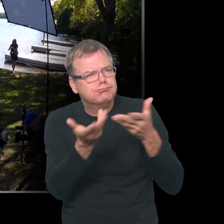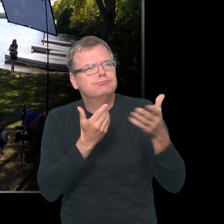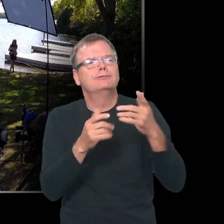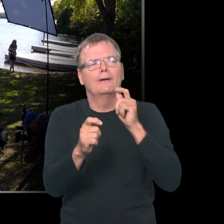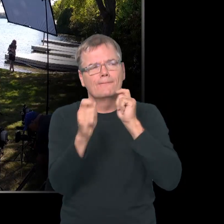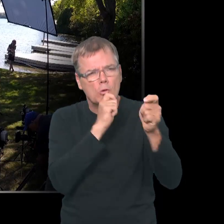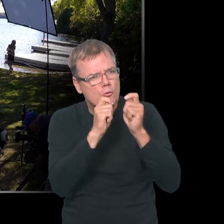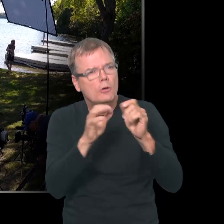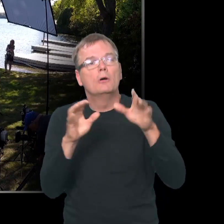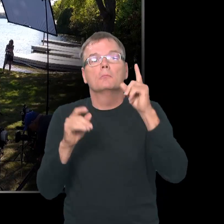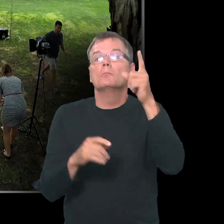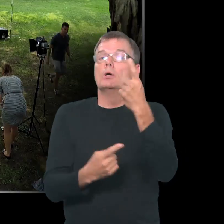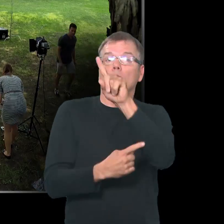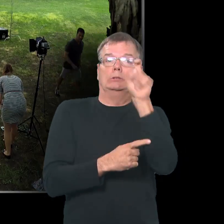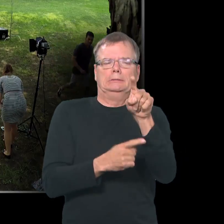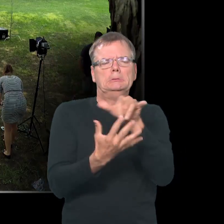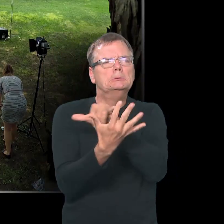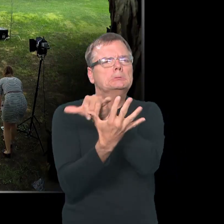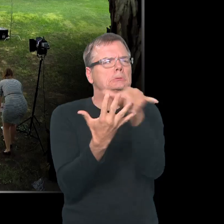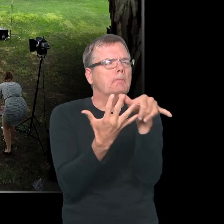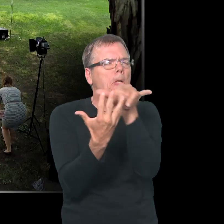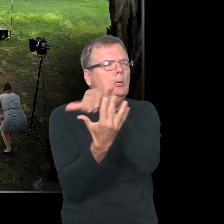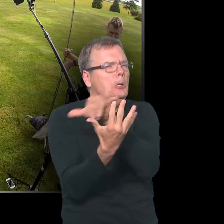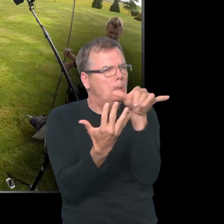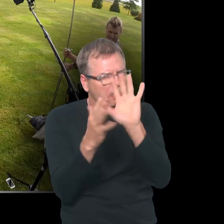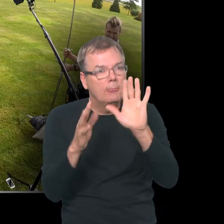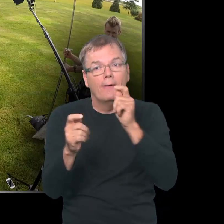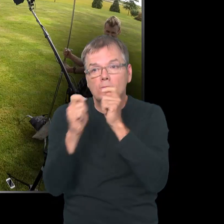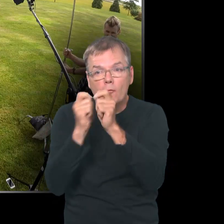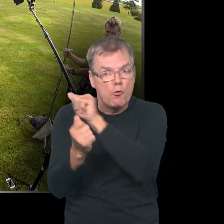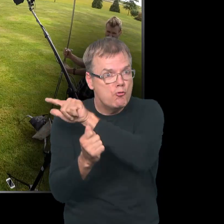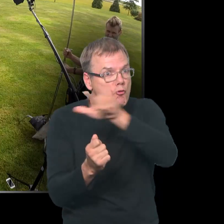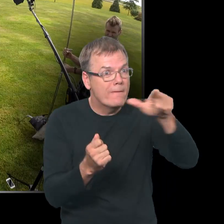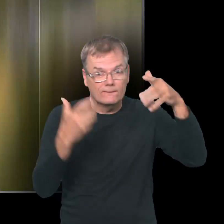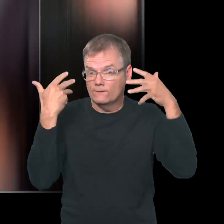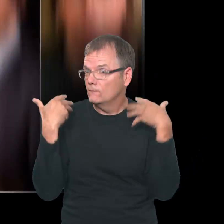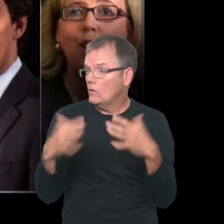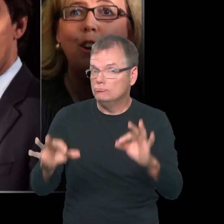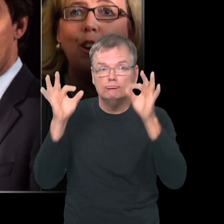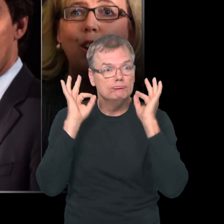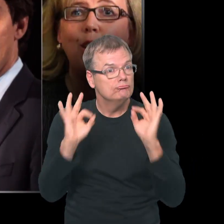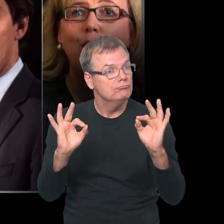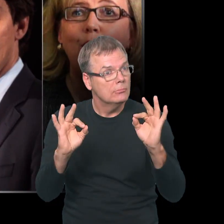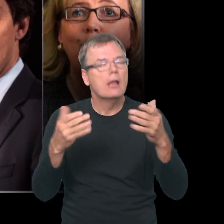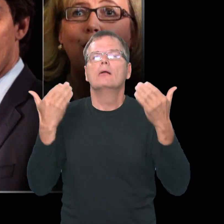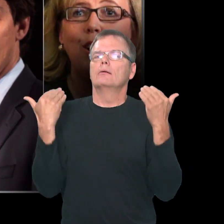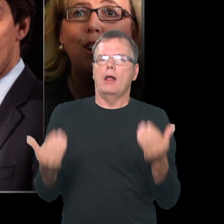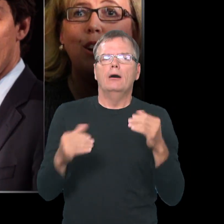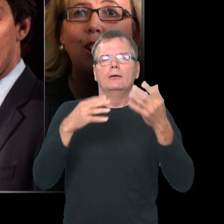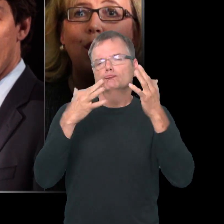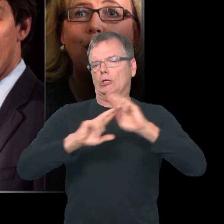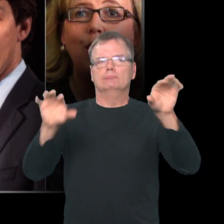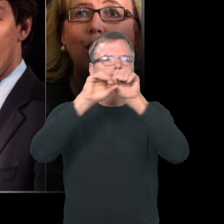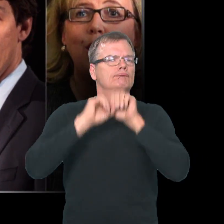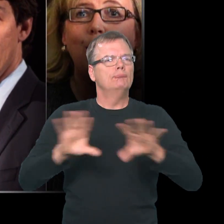Because some of the questions would be similar, we decided no interview would air before the others were completed.